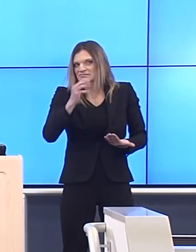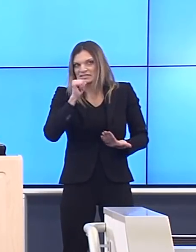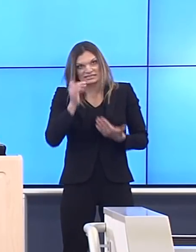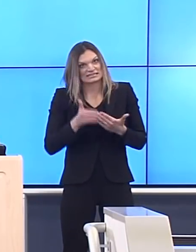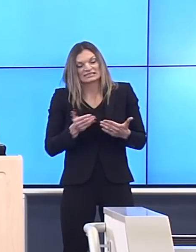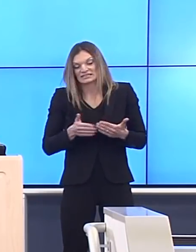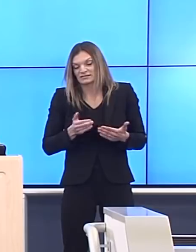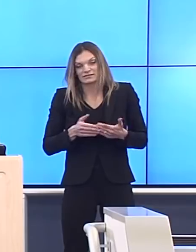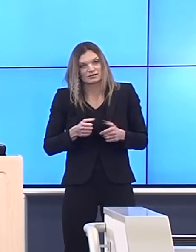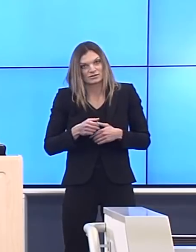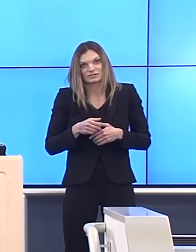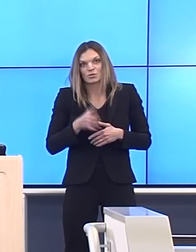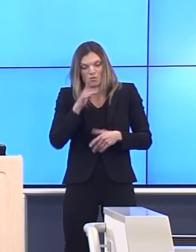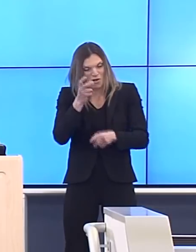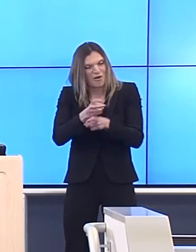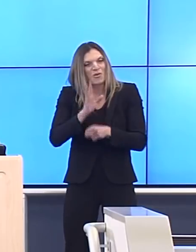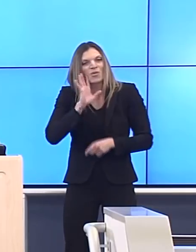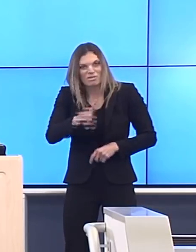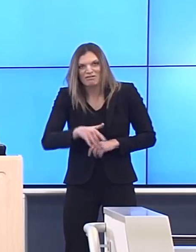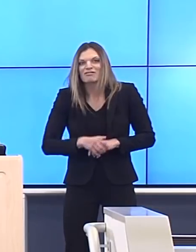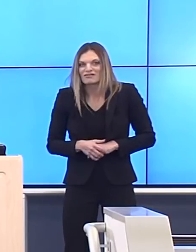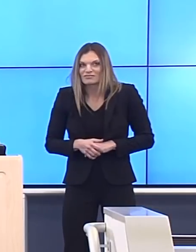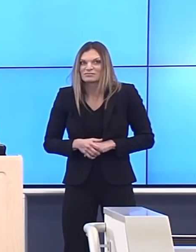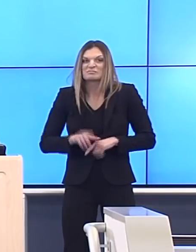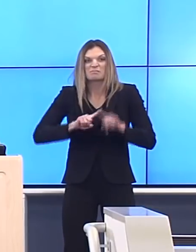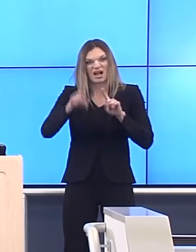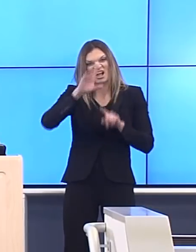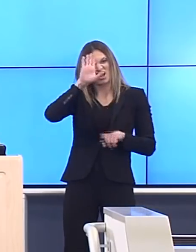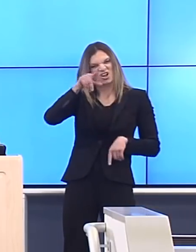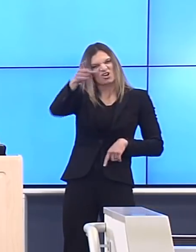SIR. THIS IS GOING TO BE A TOUGH COUPLE OF MONTHS. IT'S